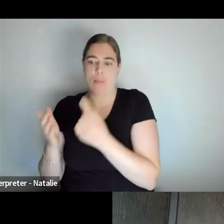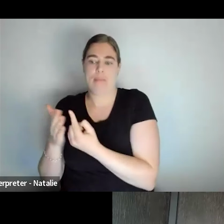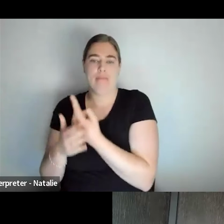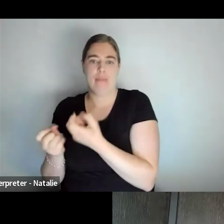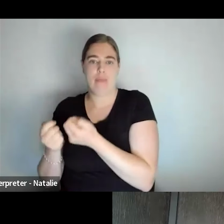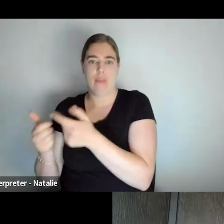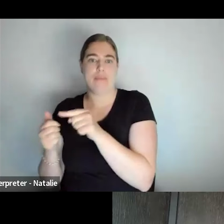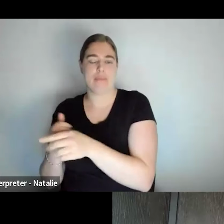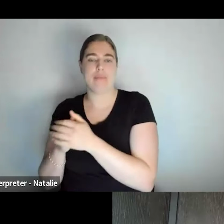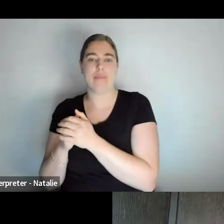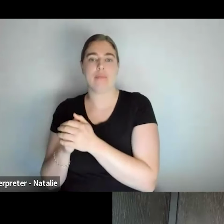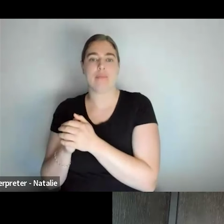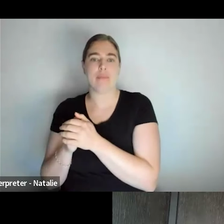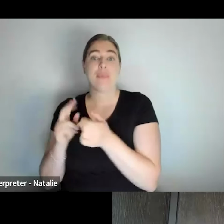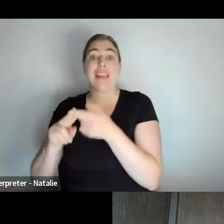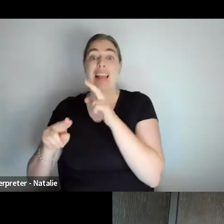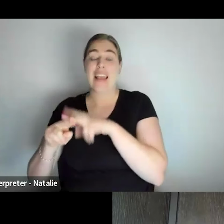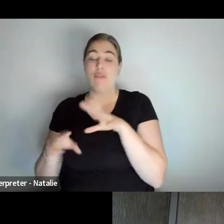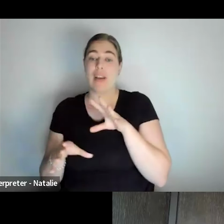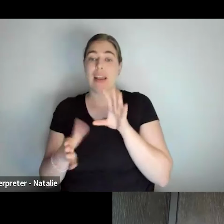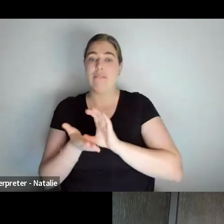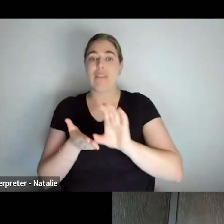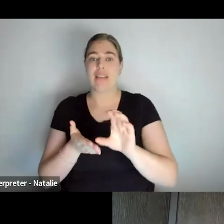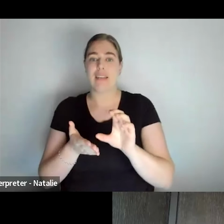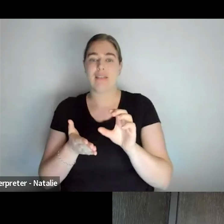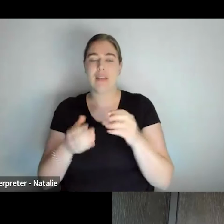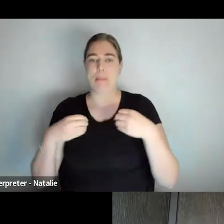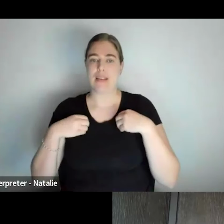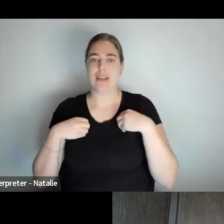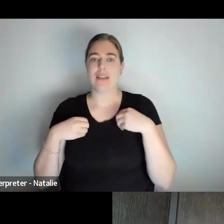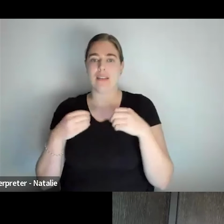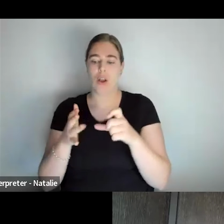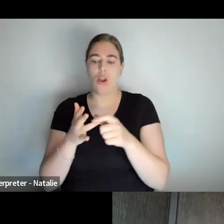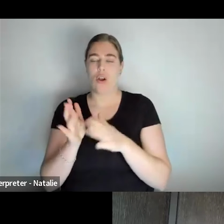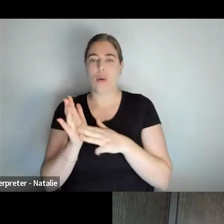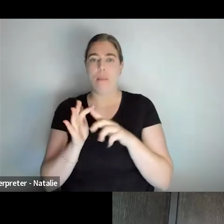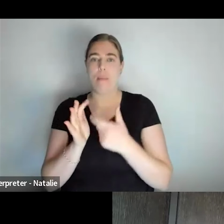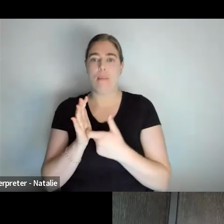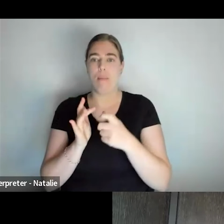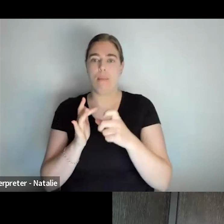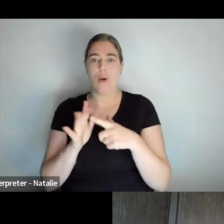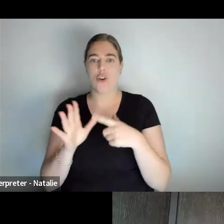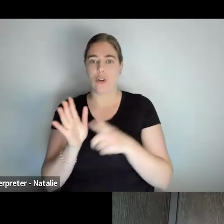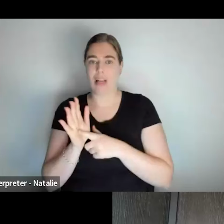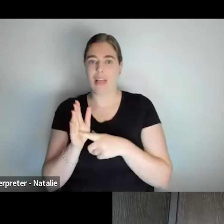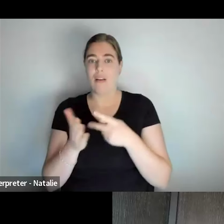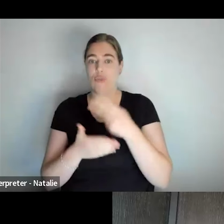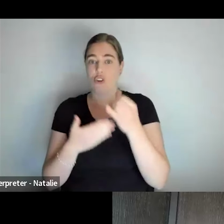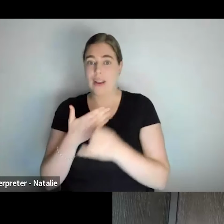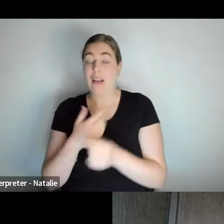If we do invest in commercial projects, we might, in some cases, negotiate recoupment of funds as